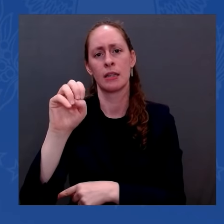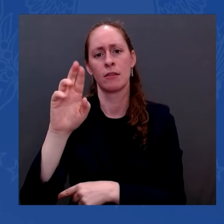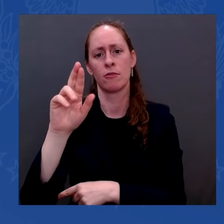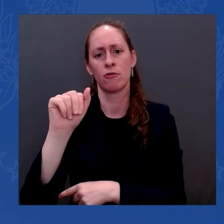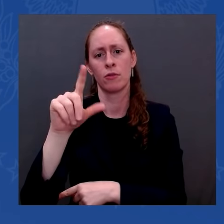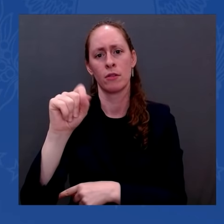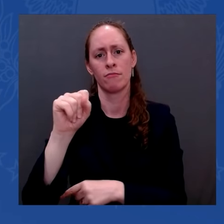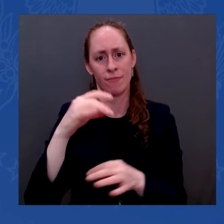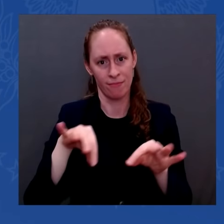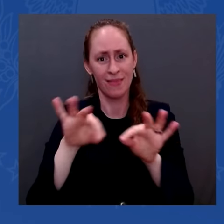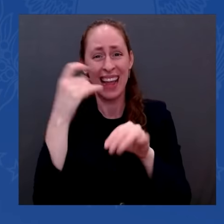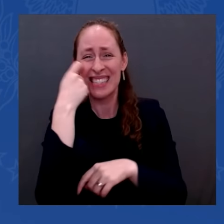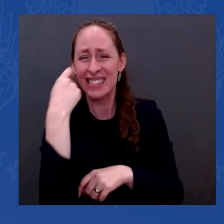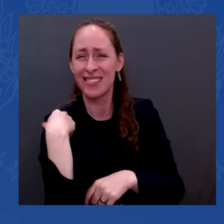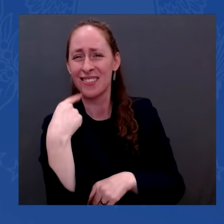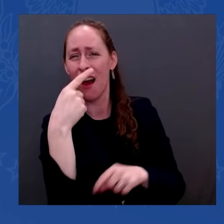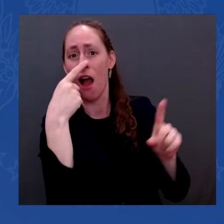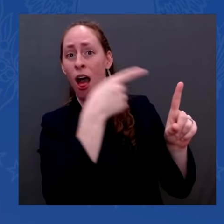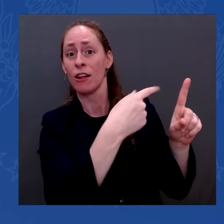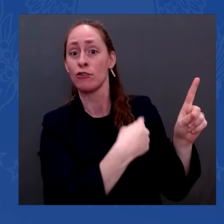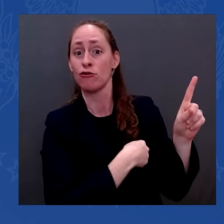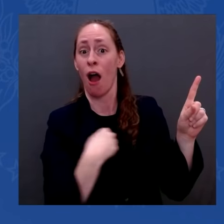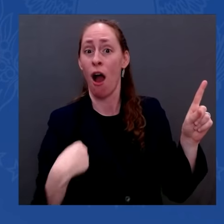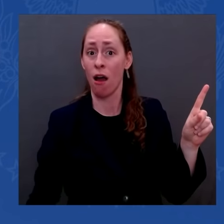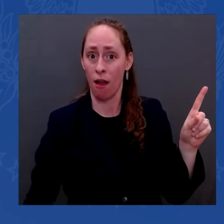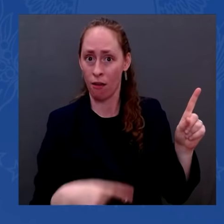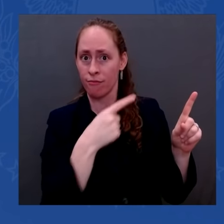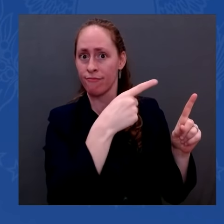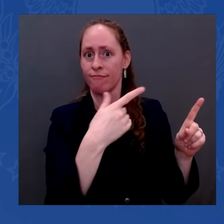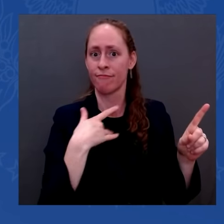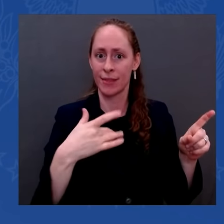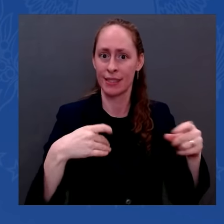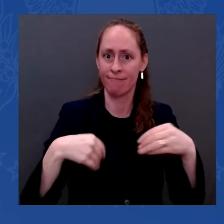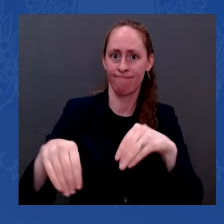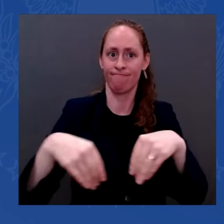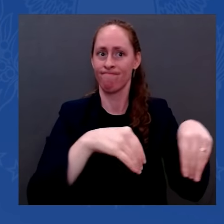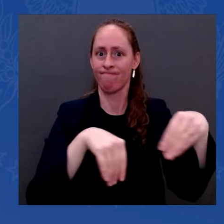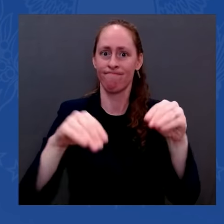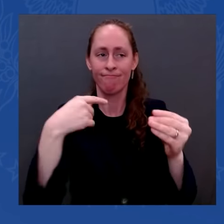And the fact that we can't build a future that's made in America